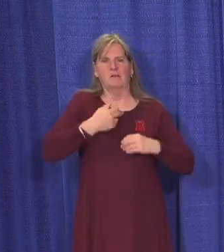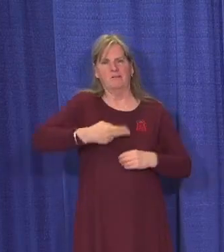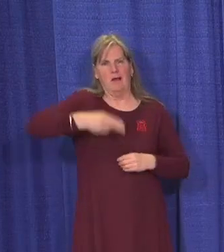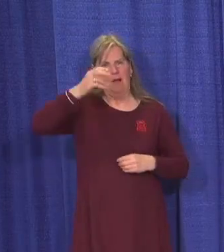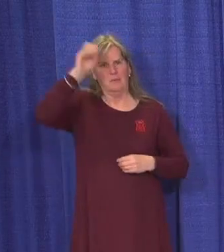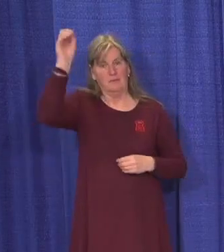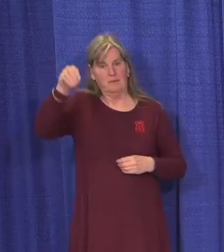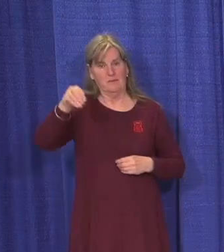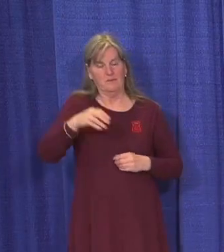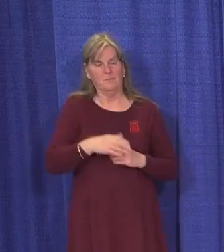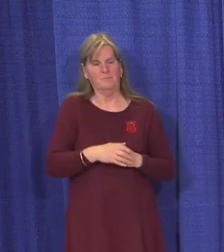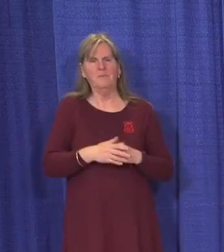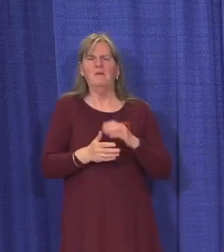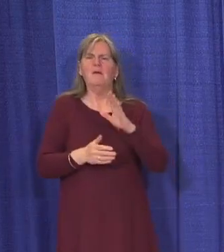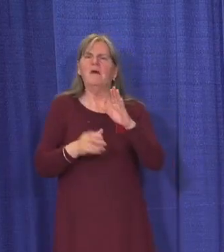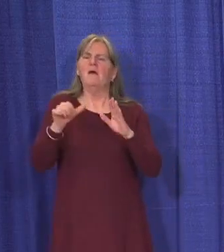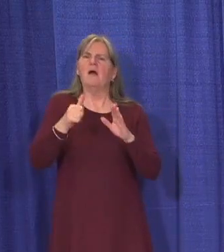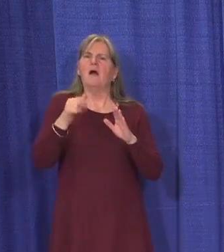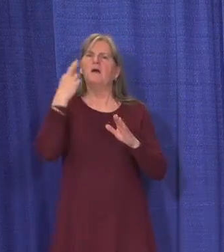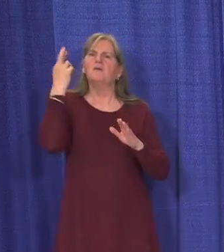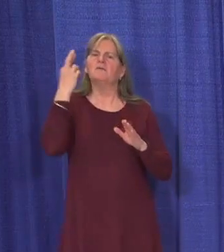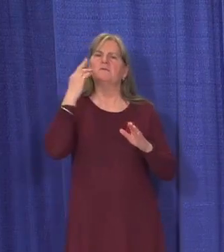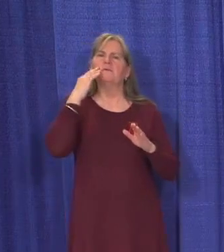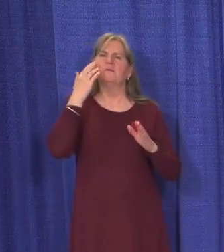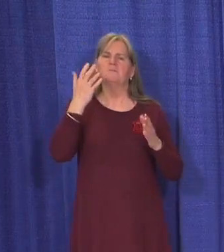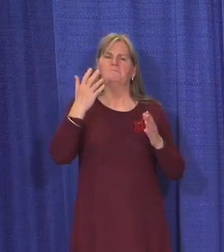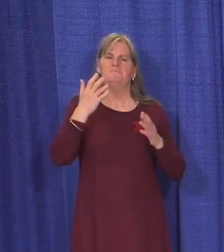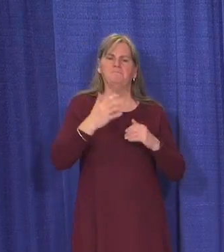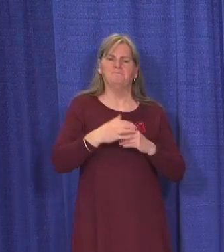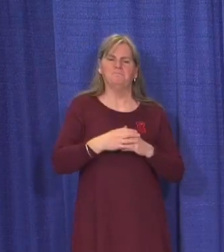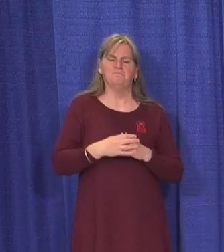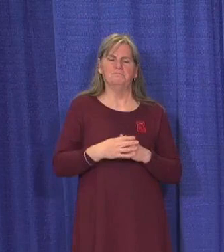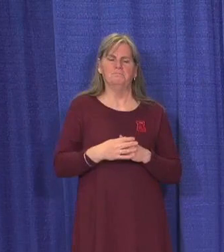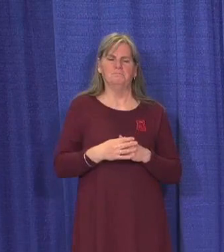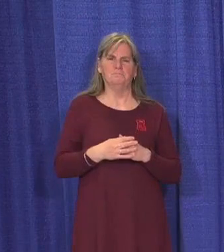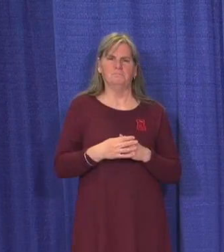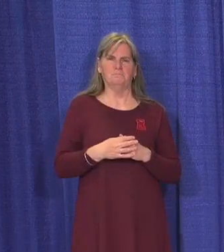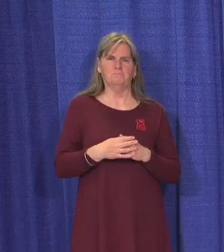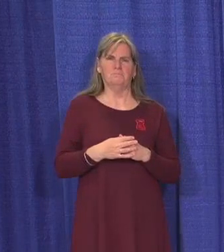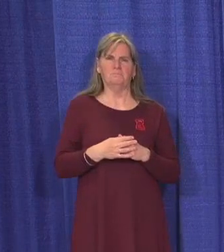And clearly the message is our best weapon is a highly